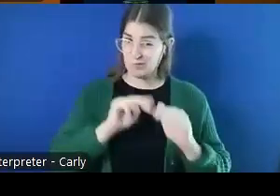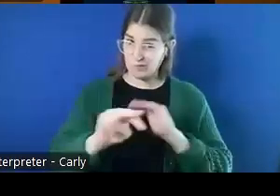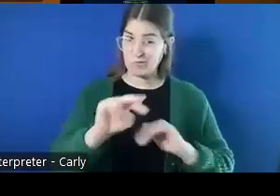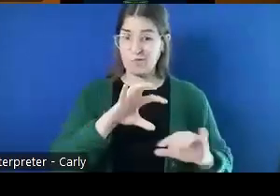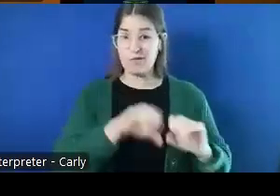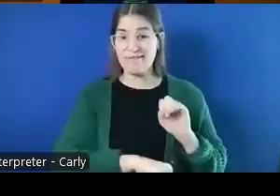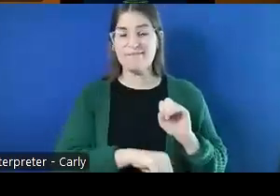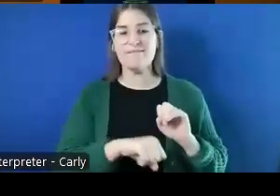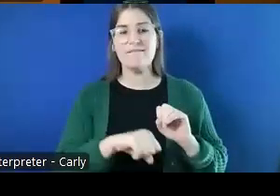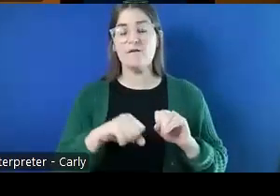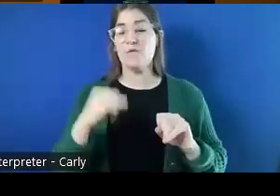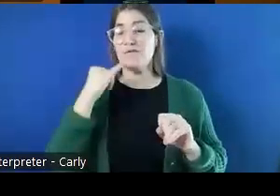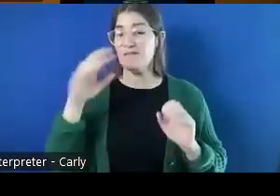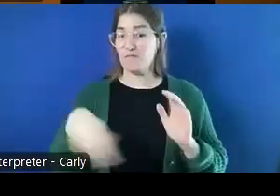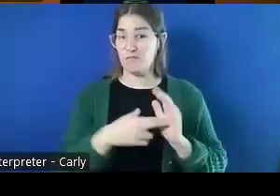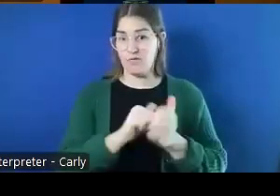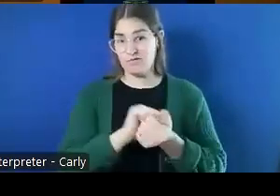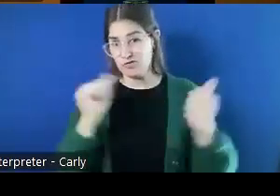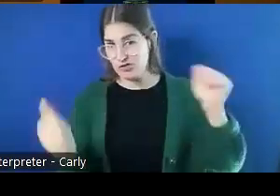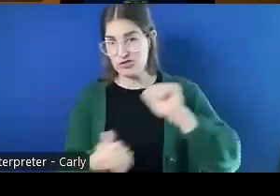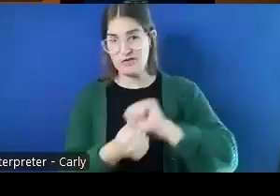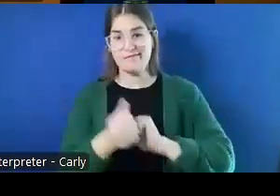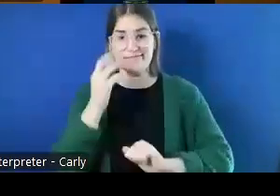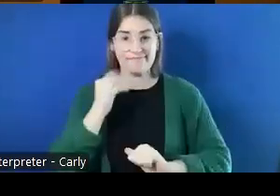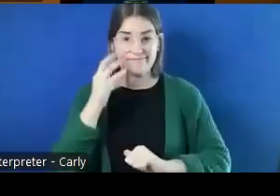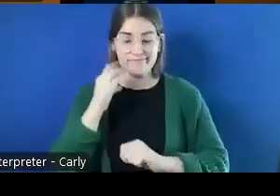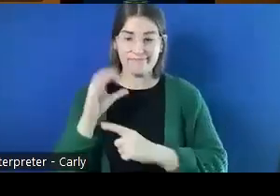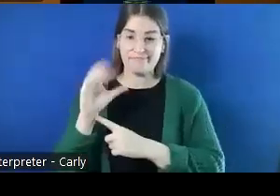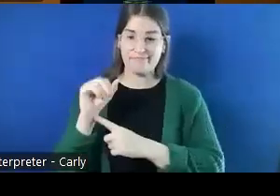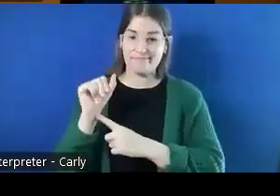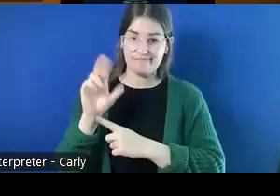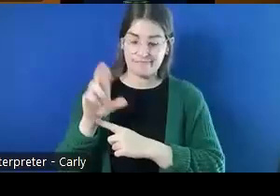caregiver is having as they go through the cancer experience and then coping skills and problem